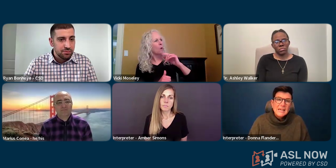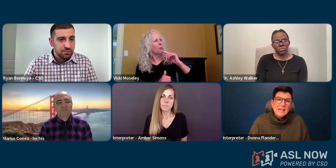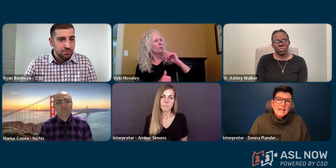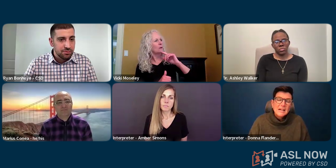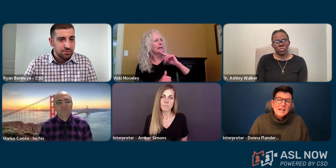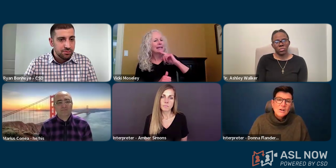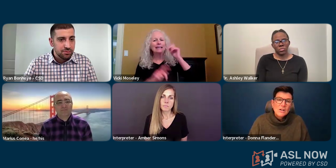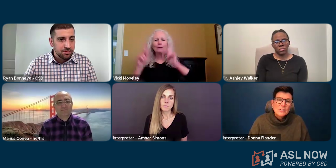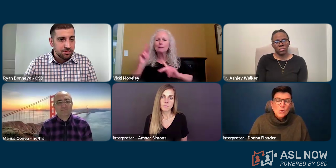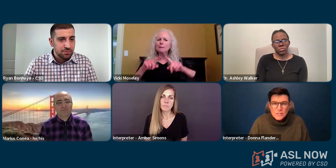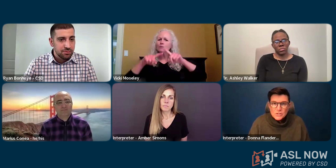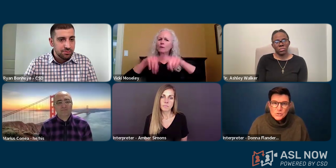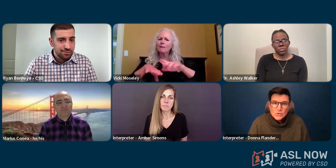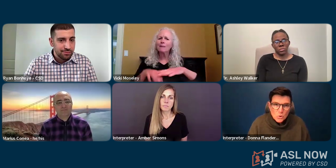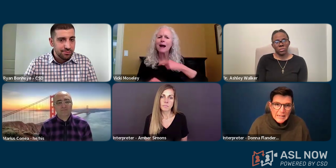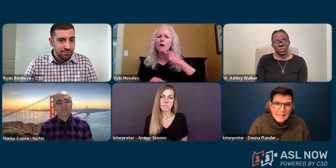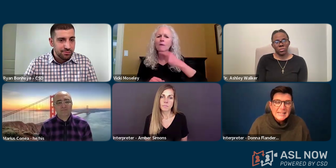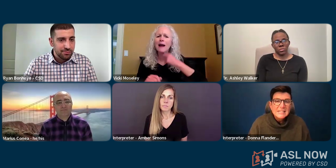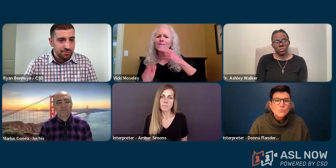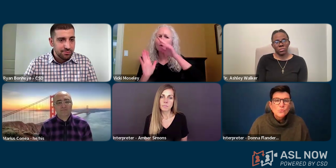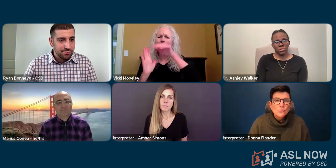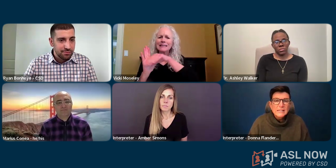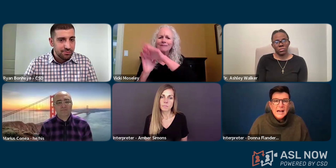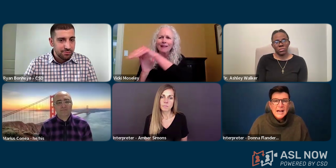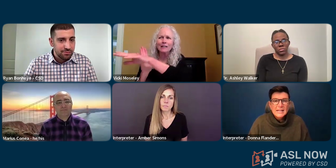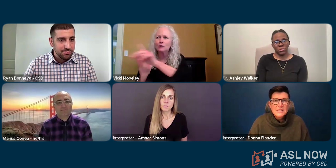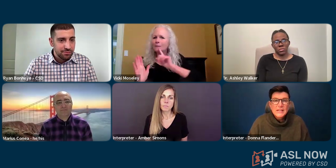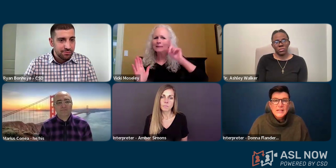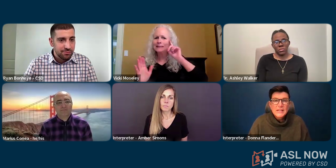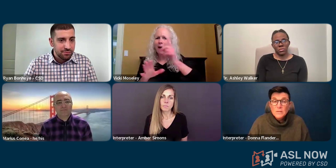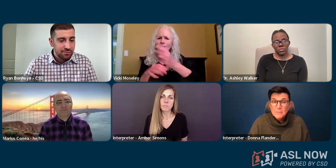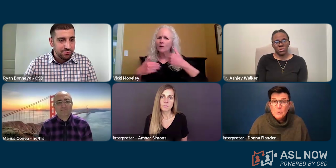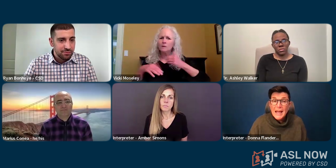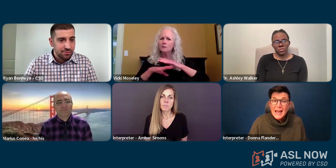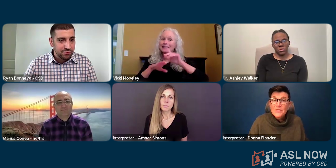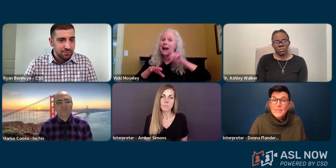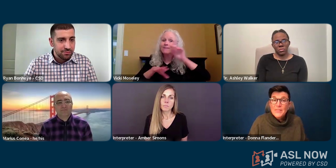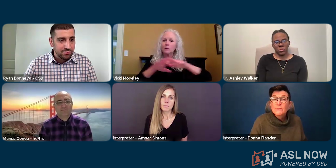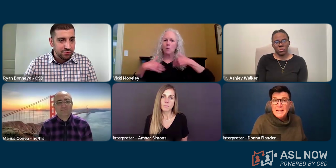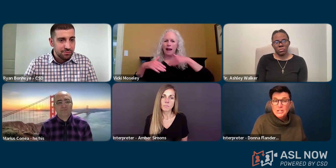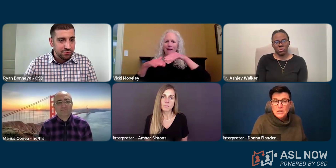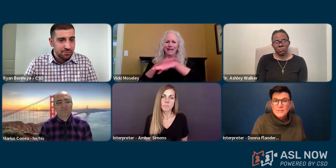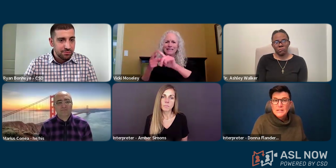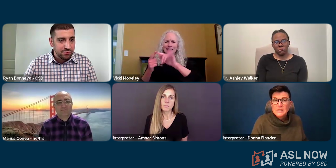he told this story and he didn't realize that hearing people had that information.